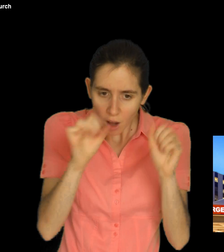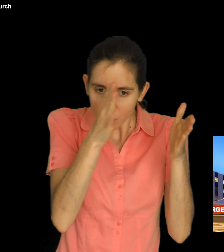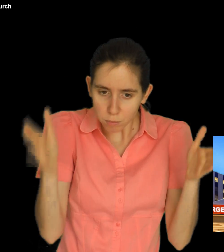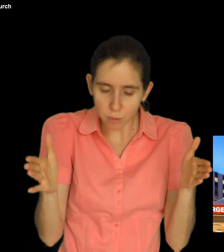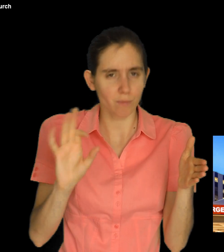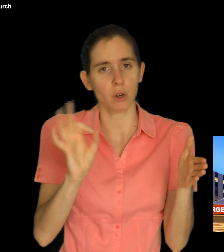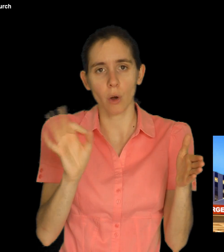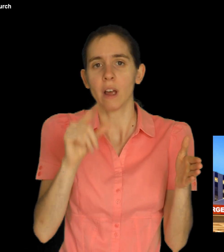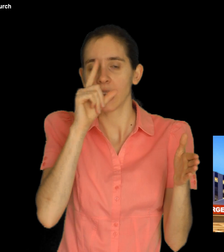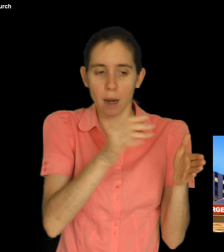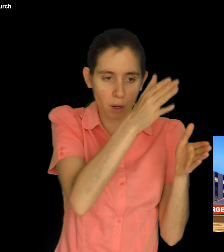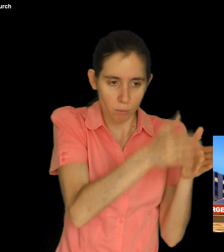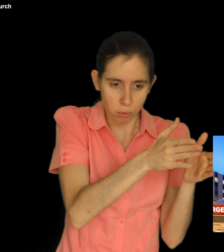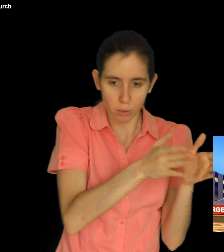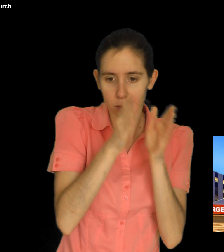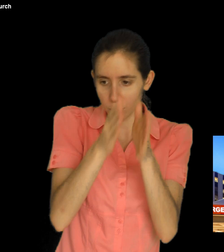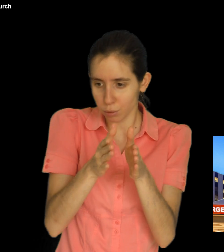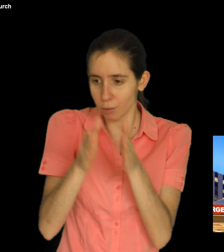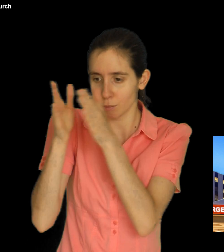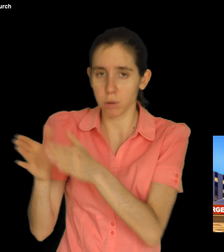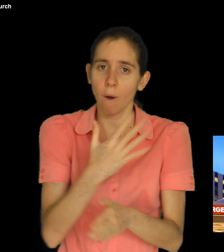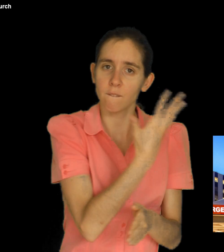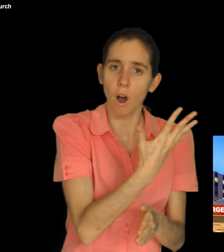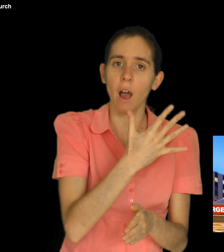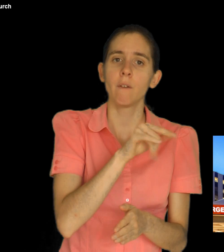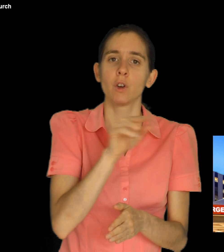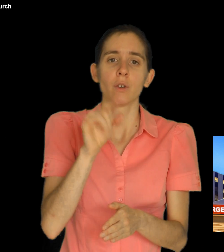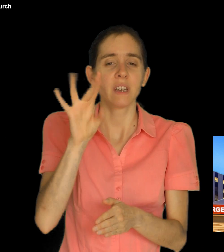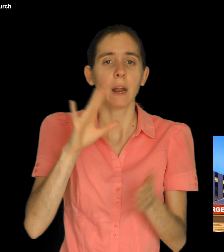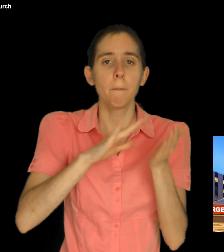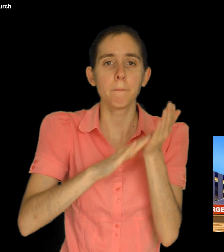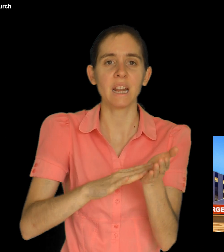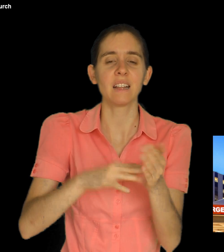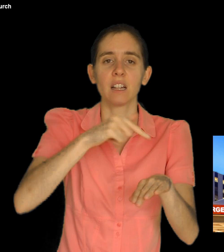as 5 or 10 minutes at a time, spread out throughout the day, can start the